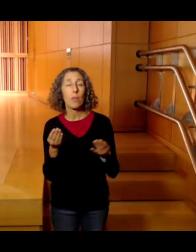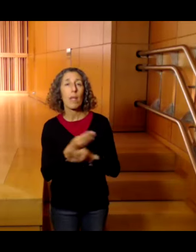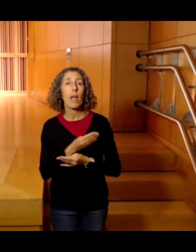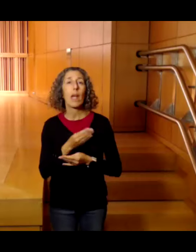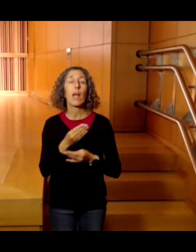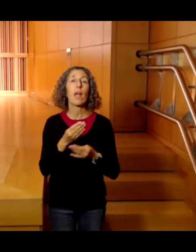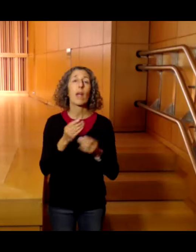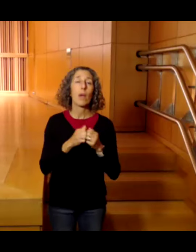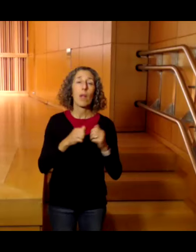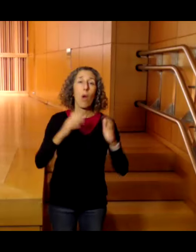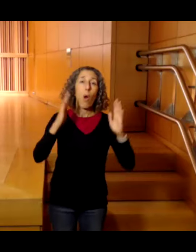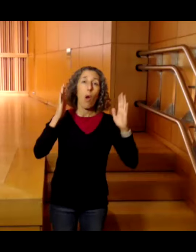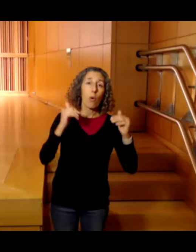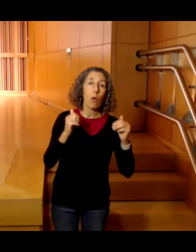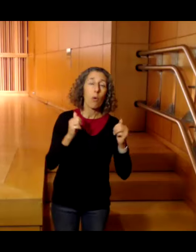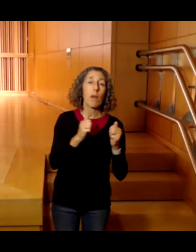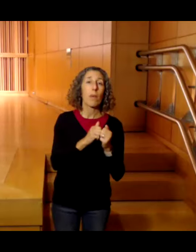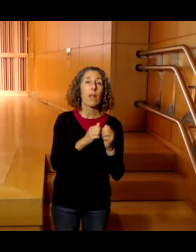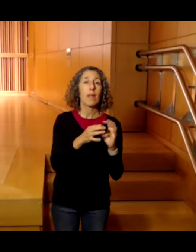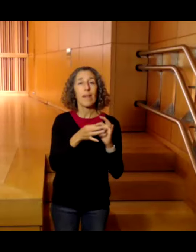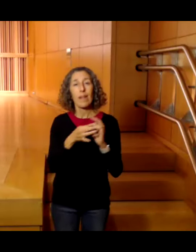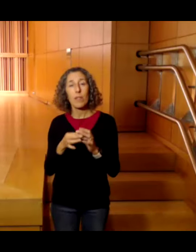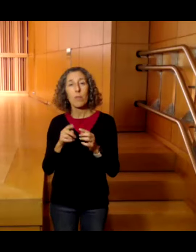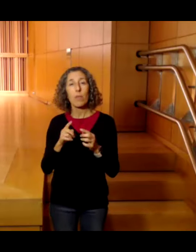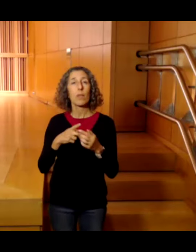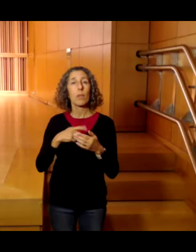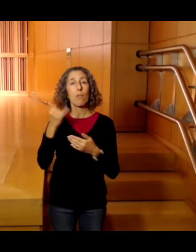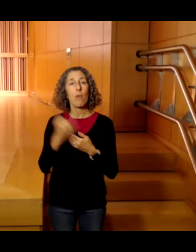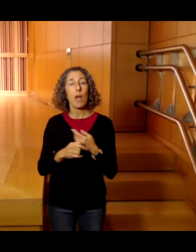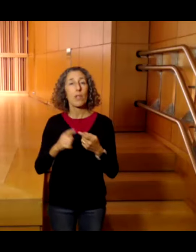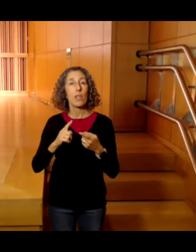That are essential to the project of reimagining the beloved community.